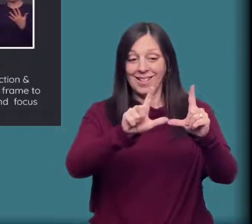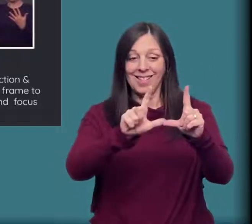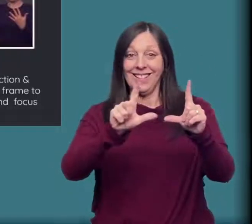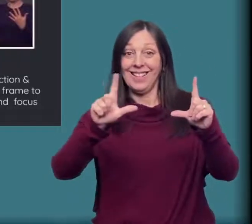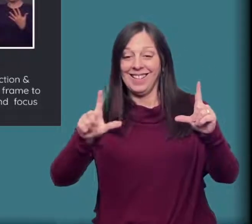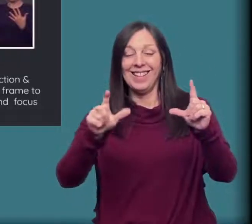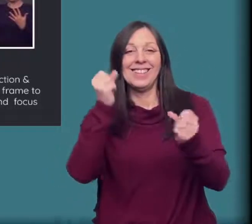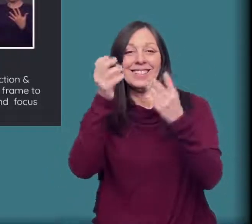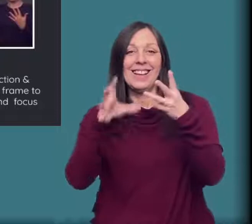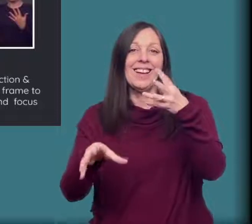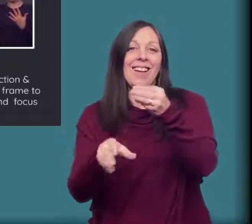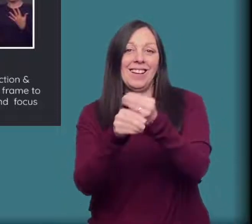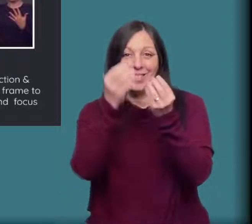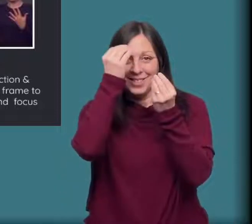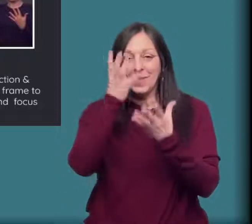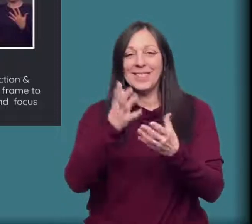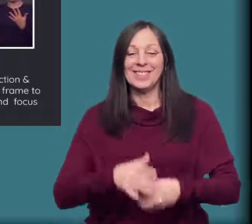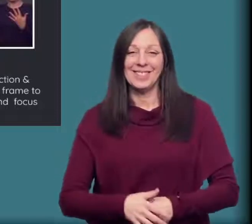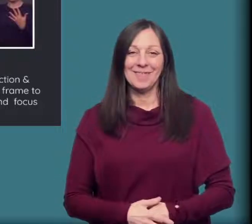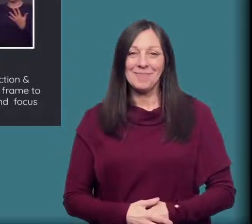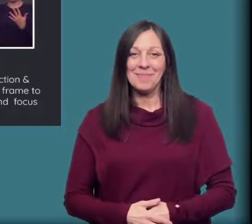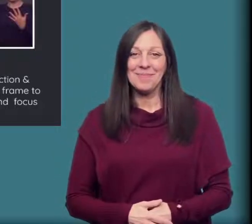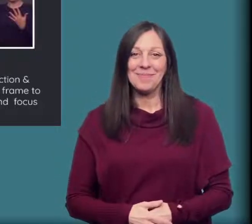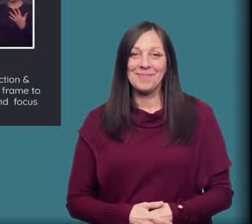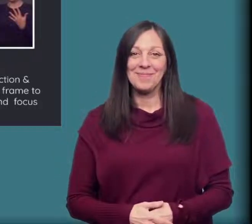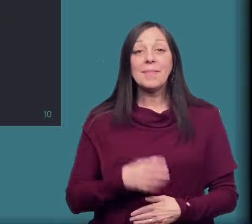create transitions and video frames as shown in the figure.